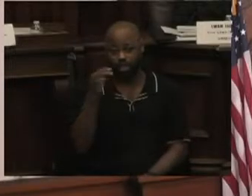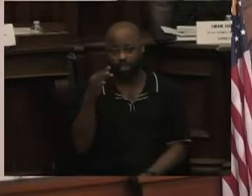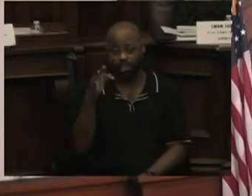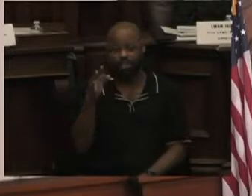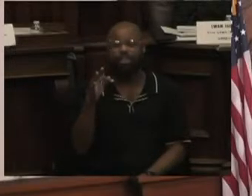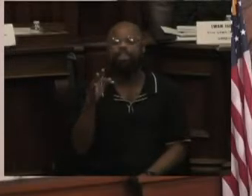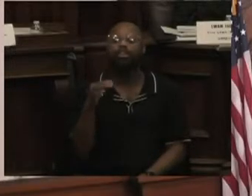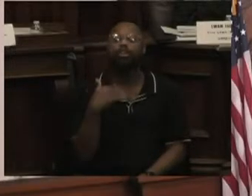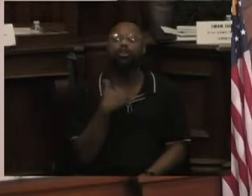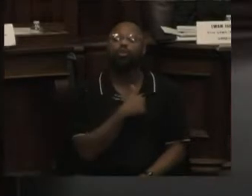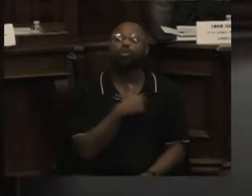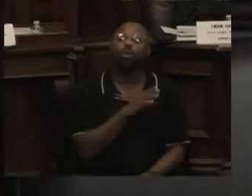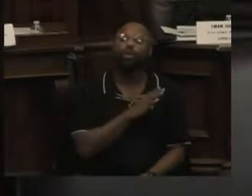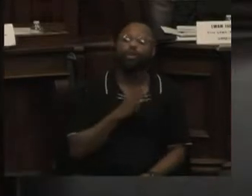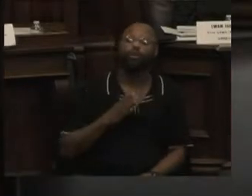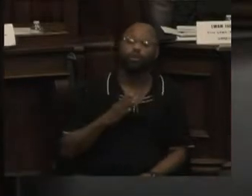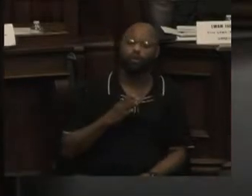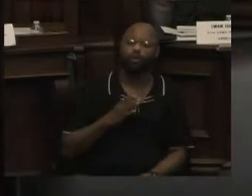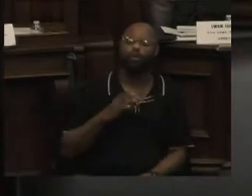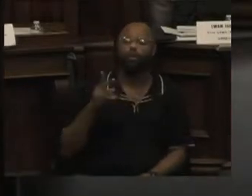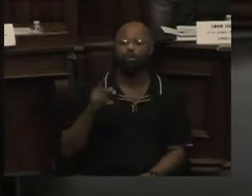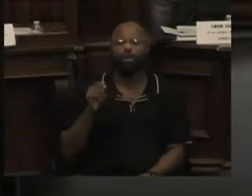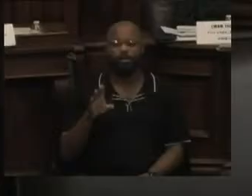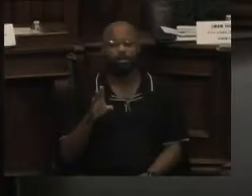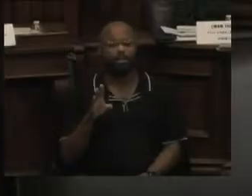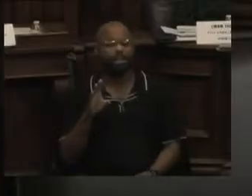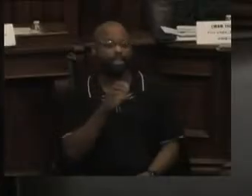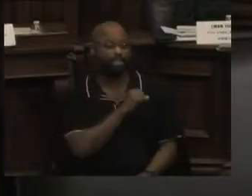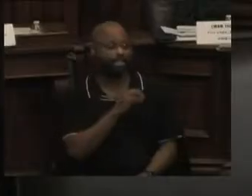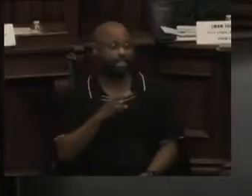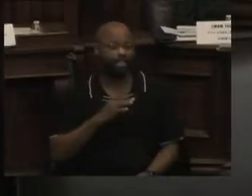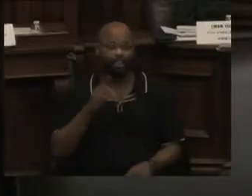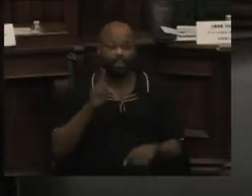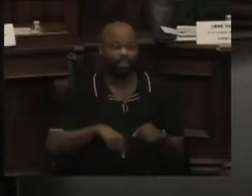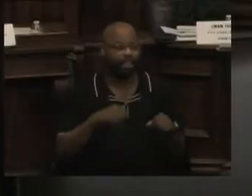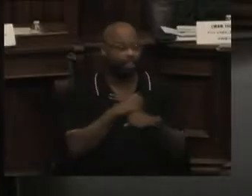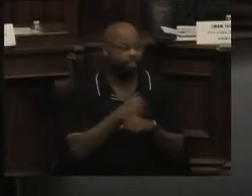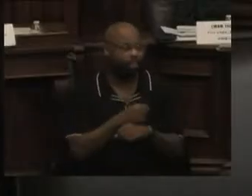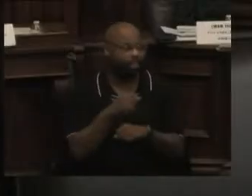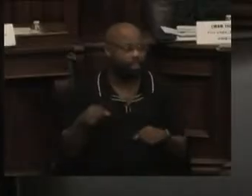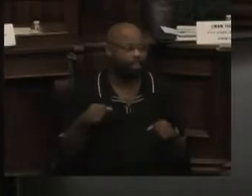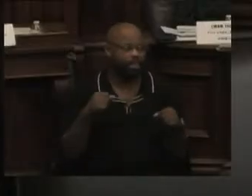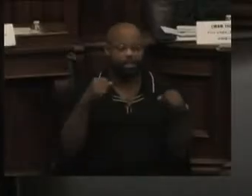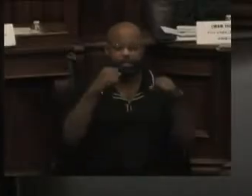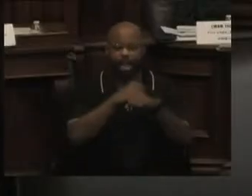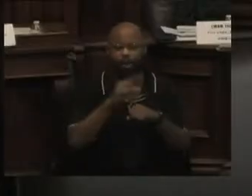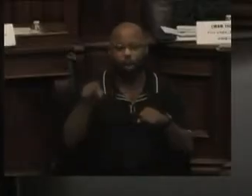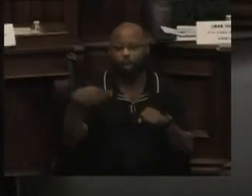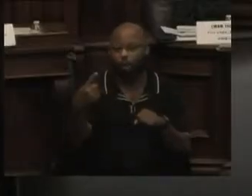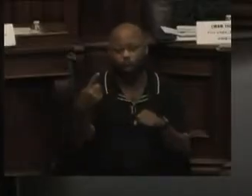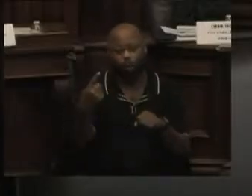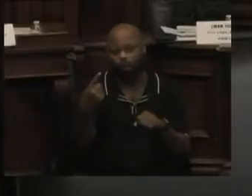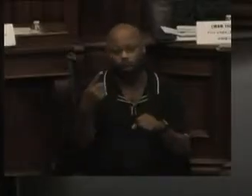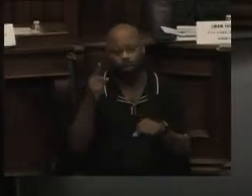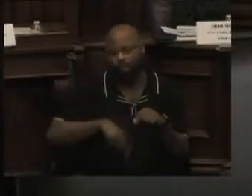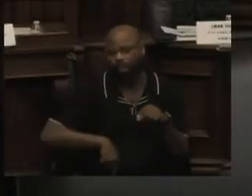think 80, 75% in 2019. And we,